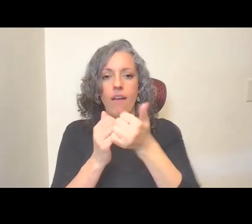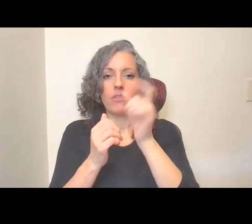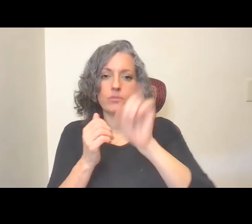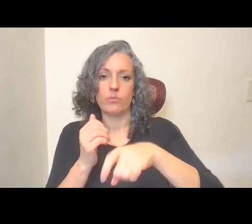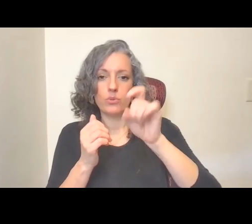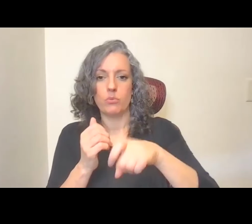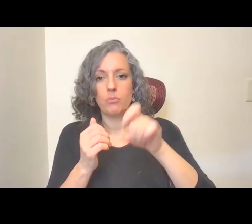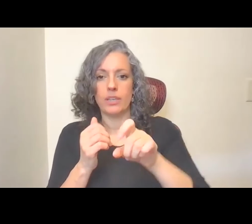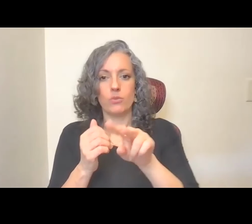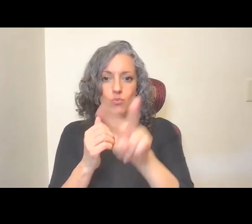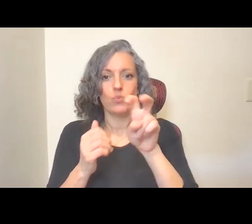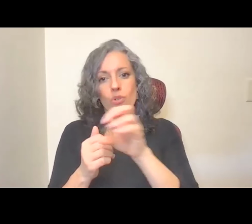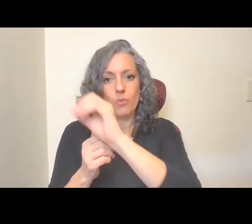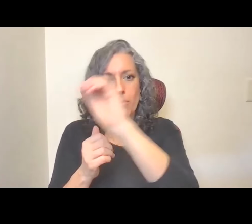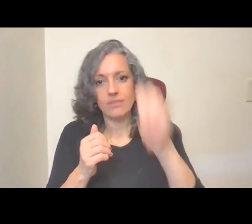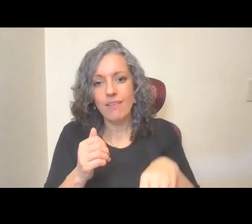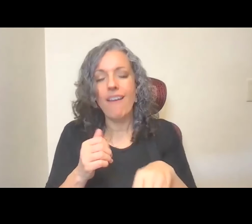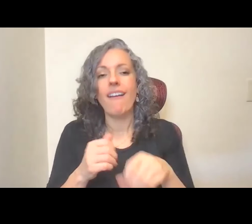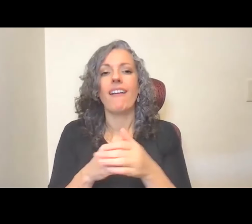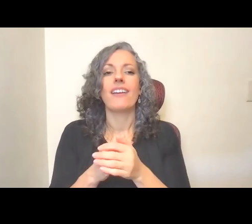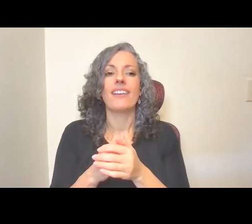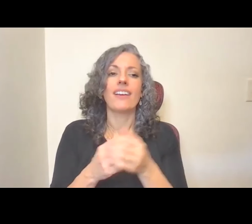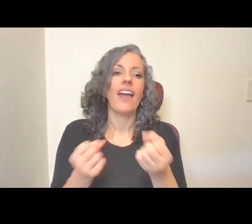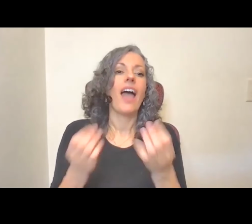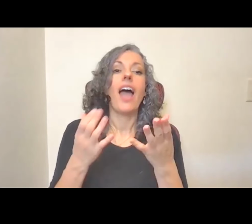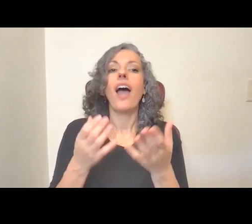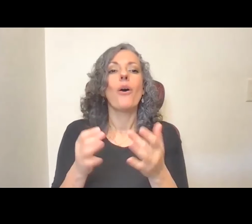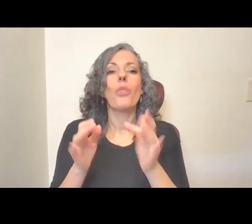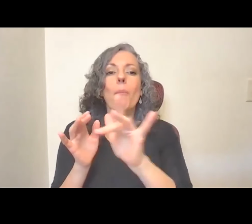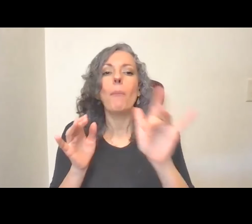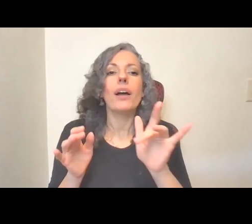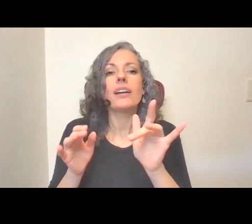percent zooming level. Like, how do the buttons scale, how does the text scale, things like that.